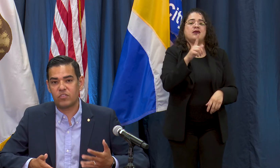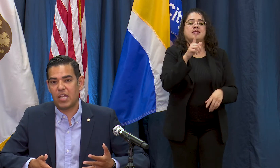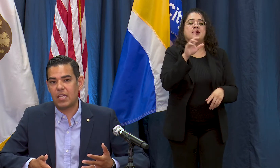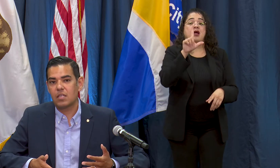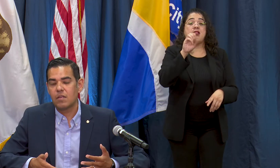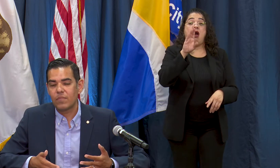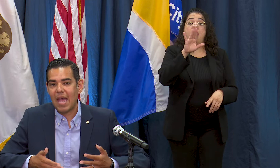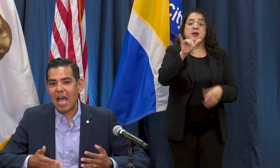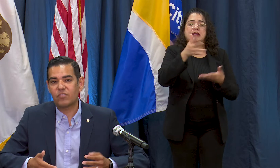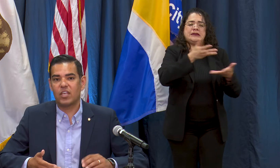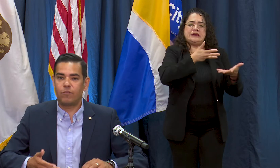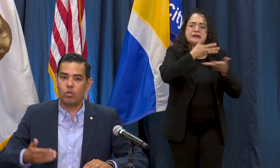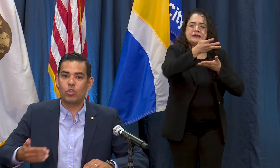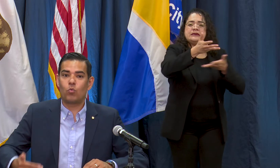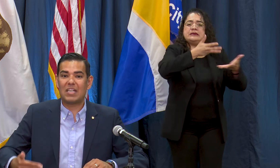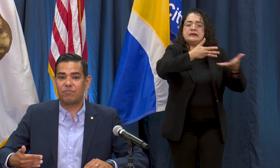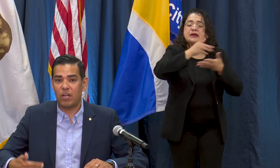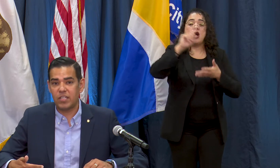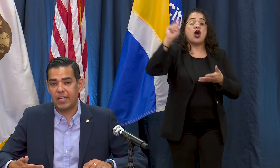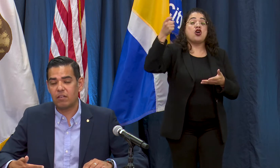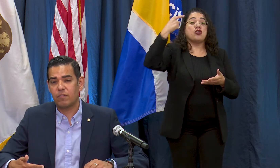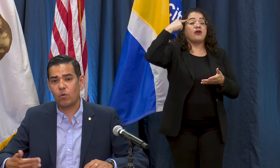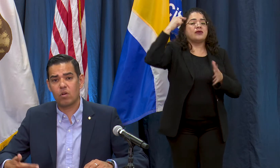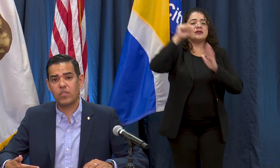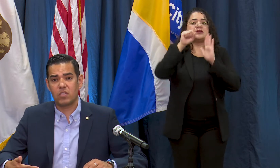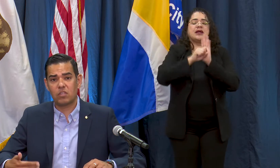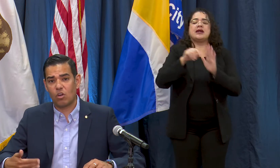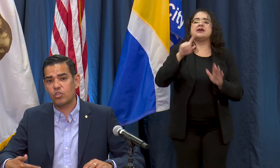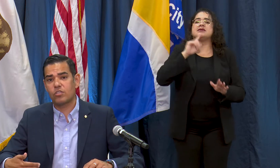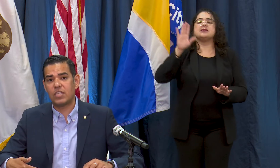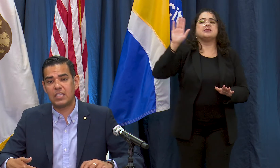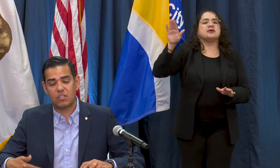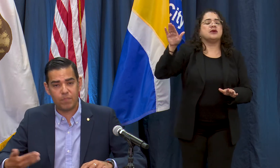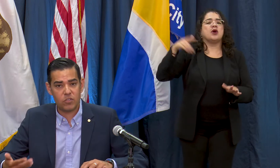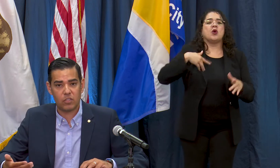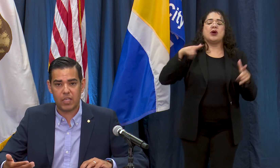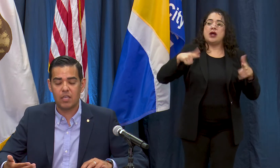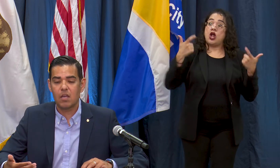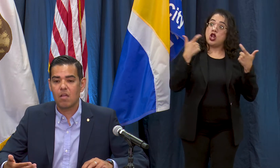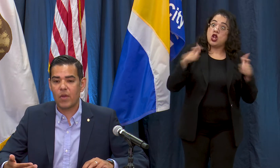the state asking for direct funding for these larger cities especially that